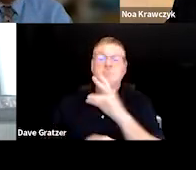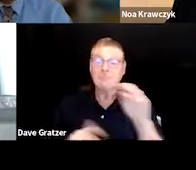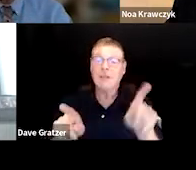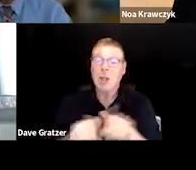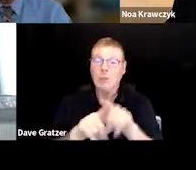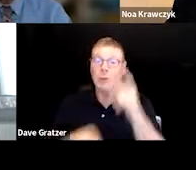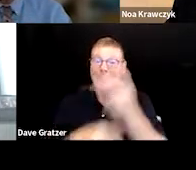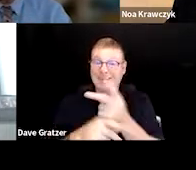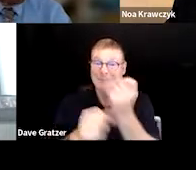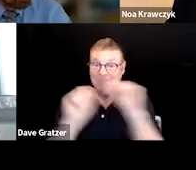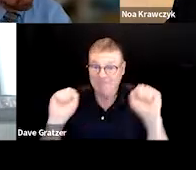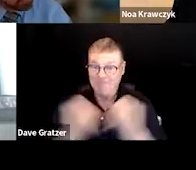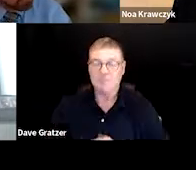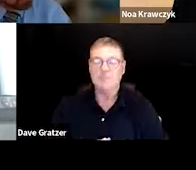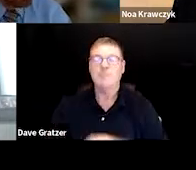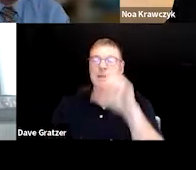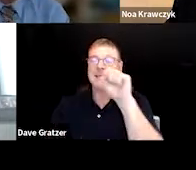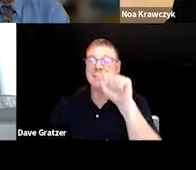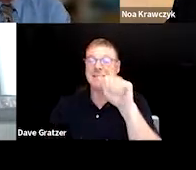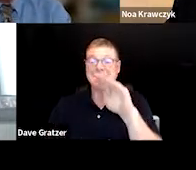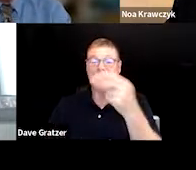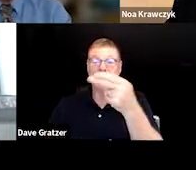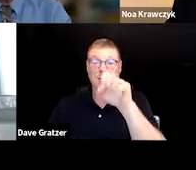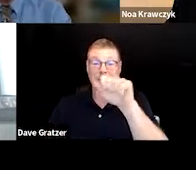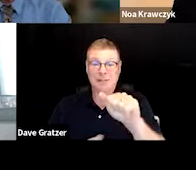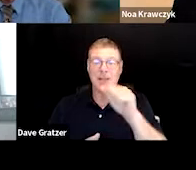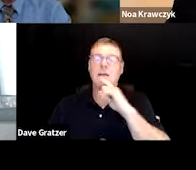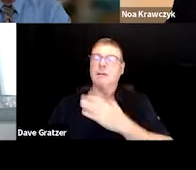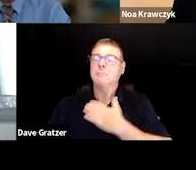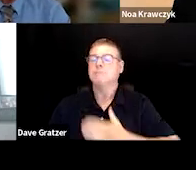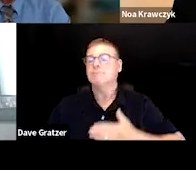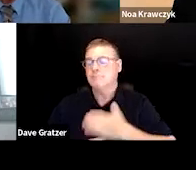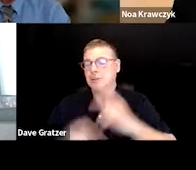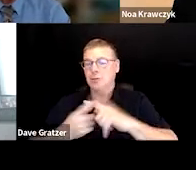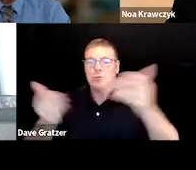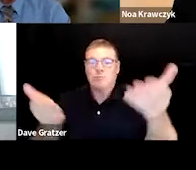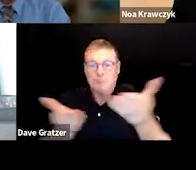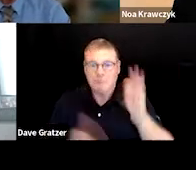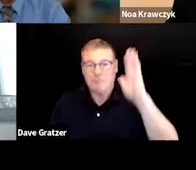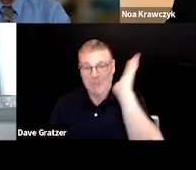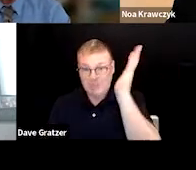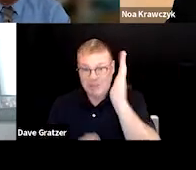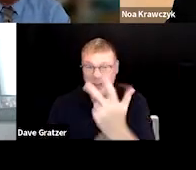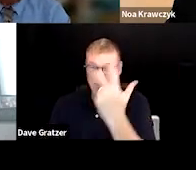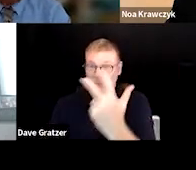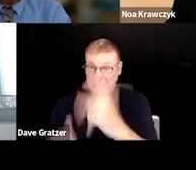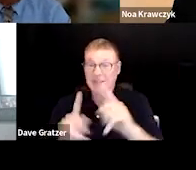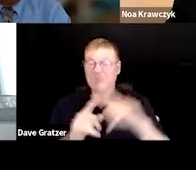SAMHSA is very pleased to support these three presentations that look at the provision of MAT in jail settings